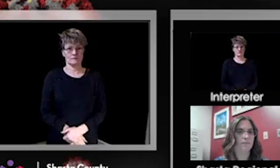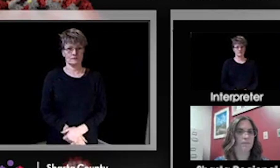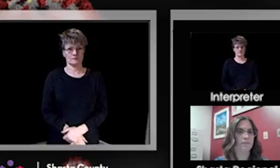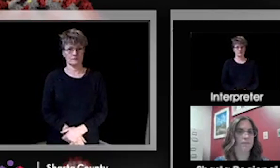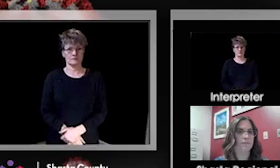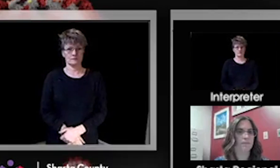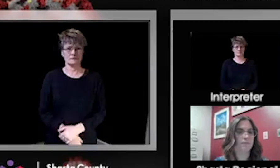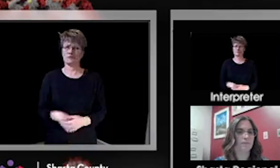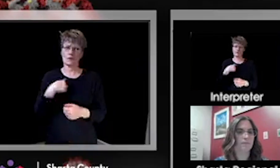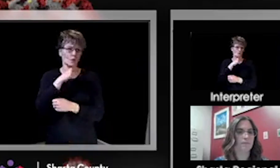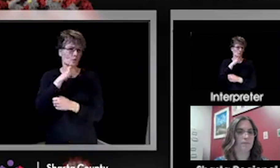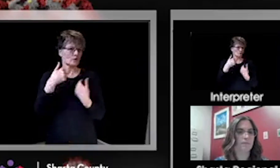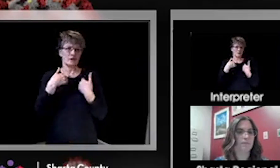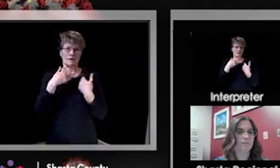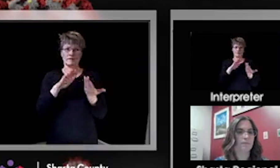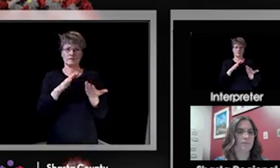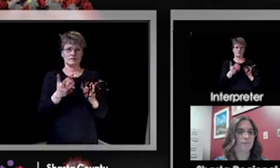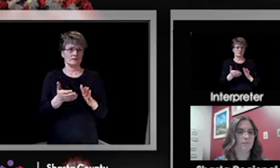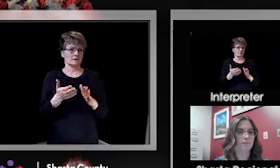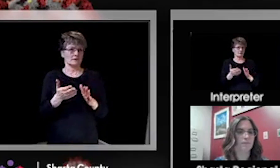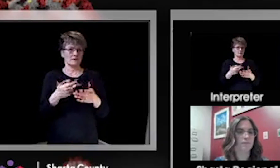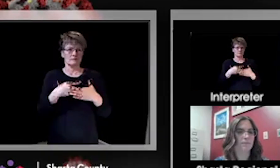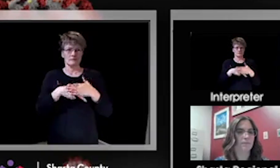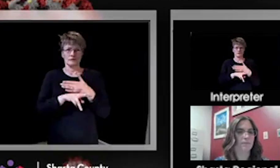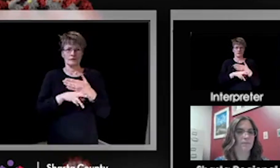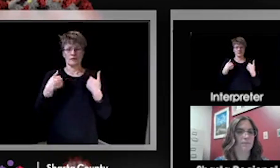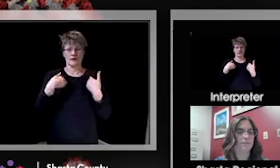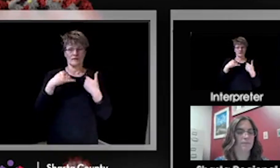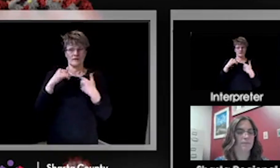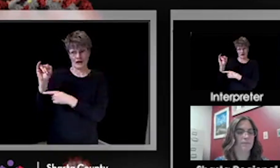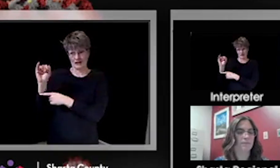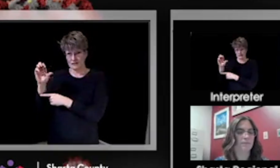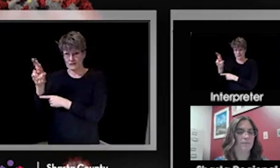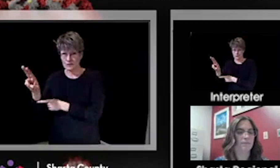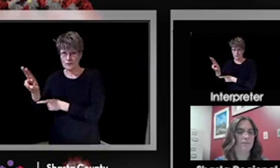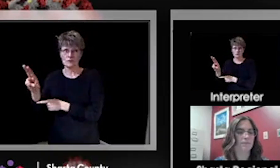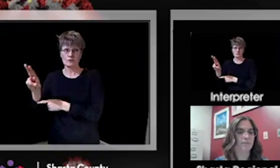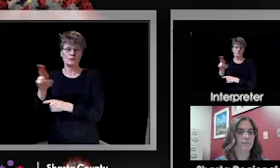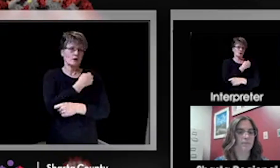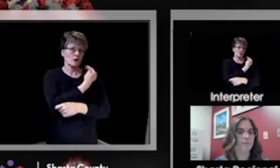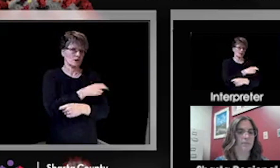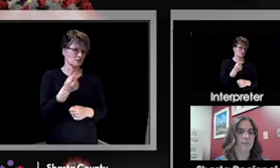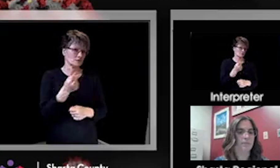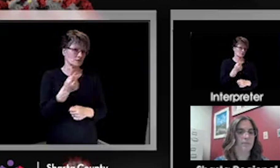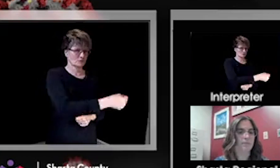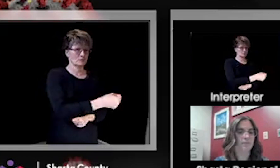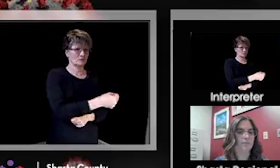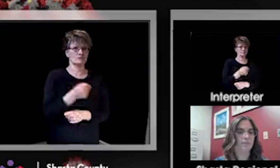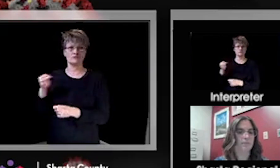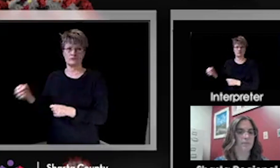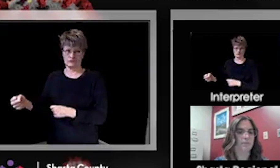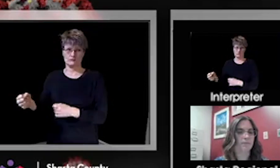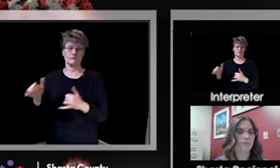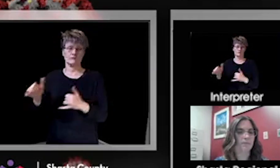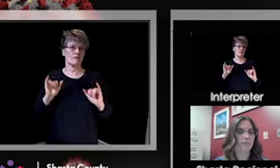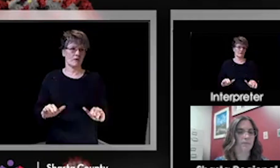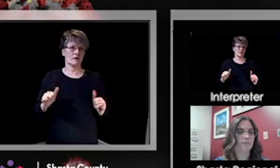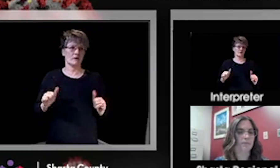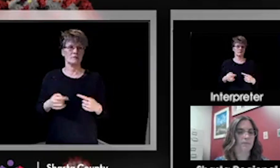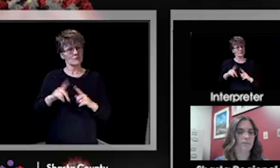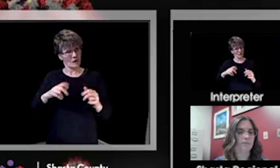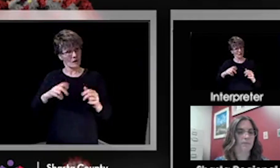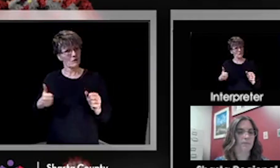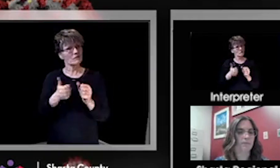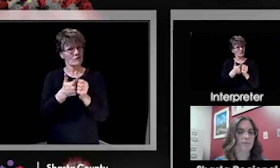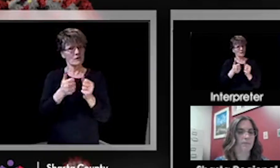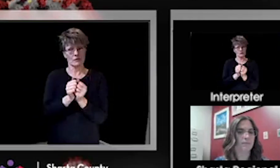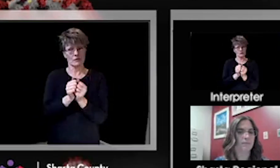hospitalizations and ICU occupancy, but we can follow up with him. I’m sure it’s